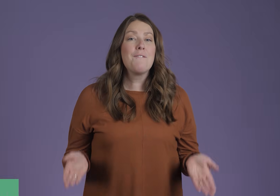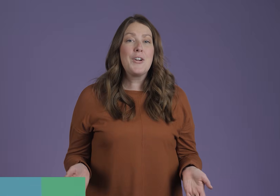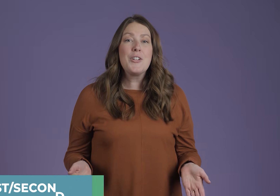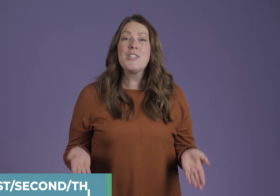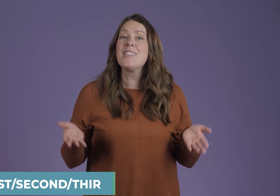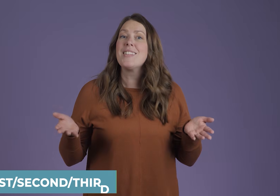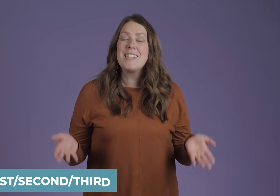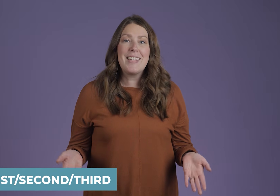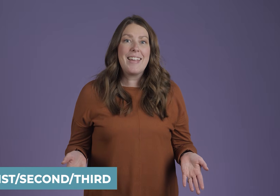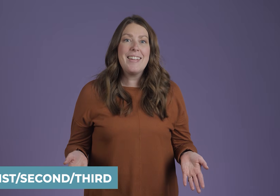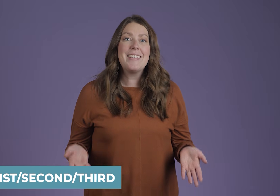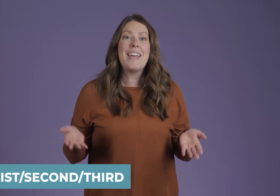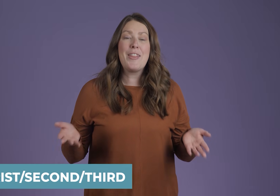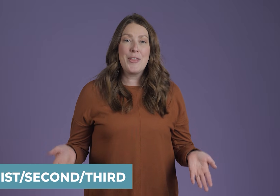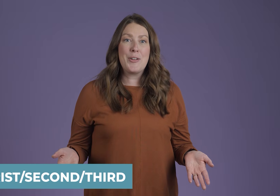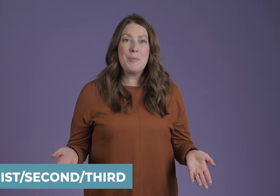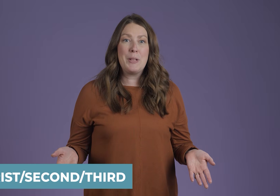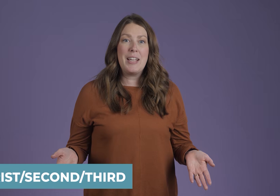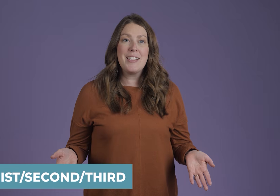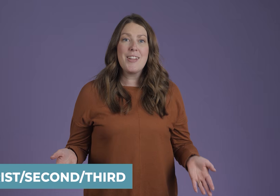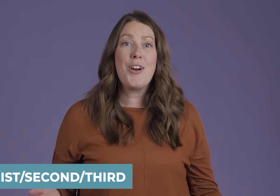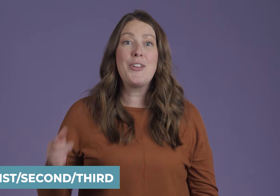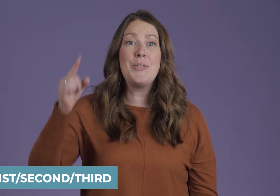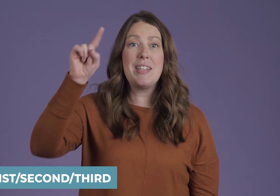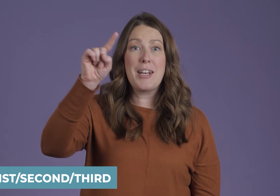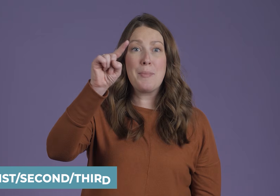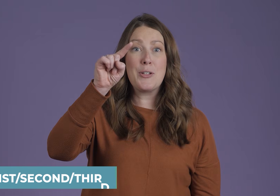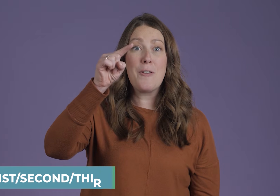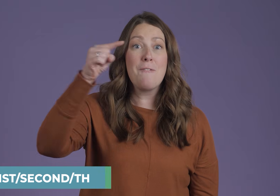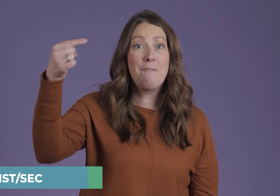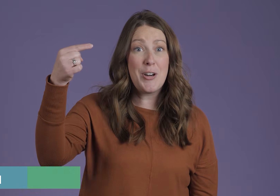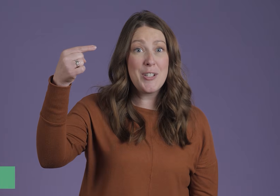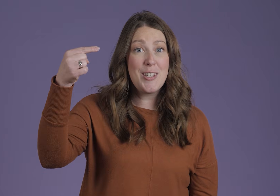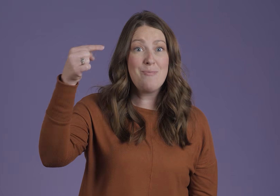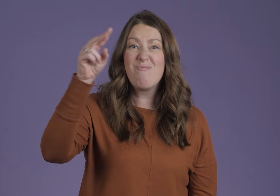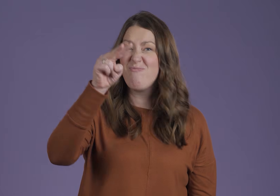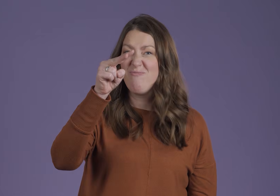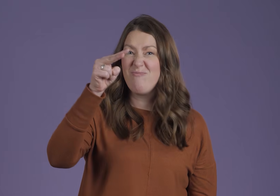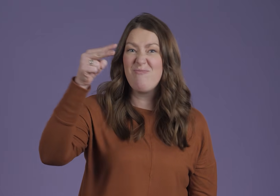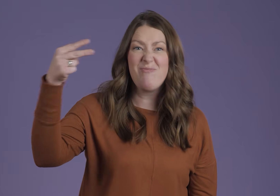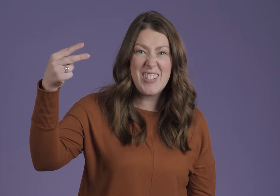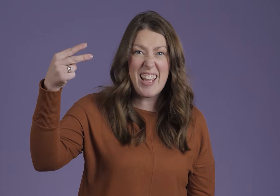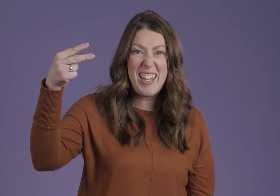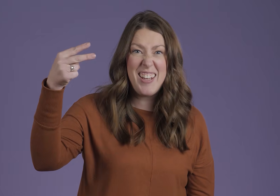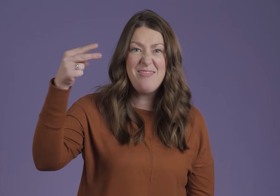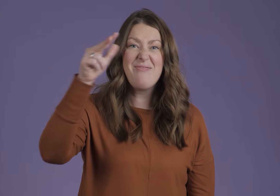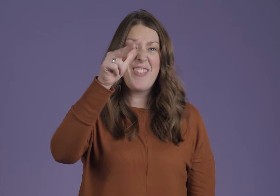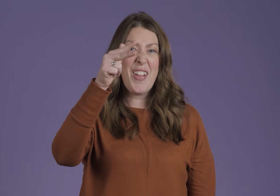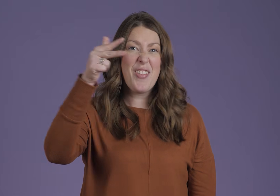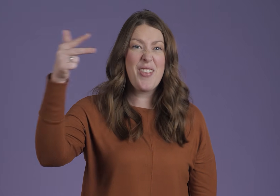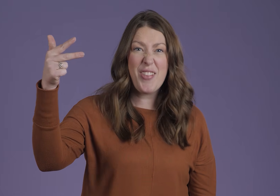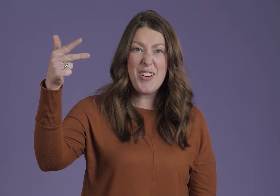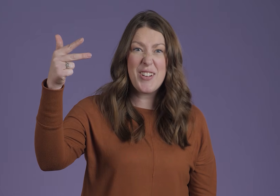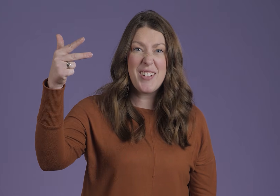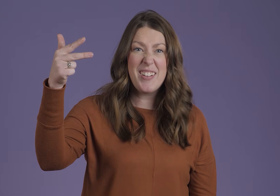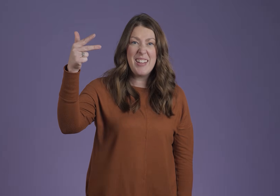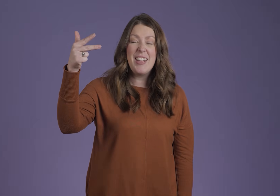First, second and third place are using the numbers first. Second. Third.